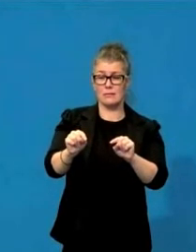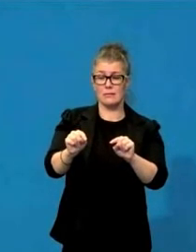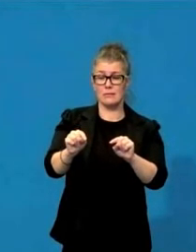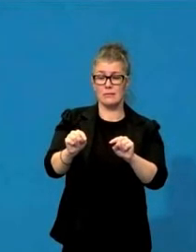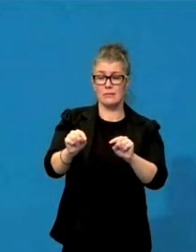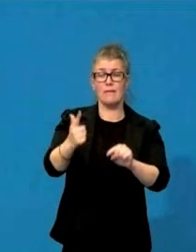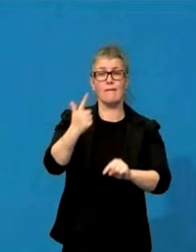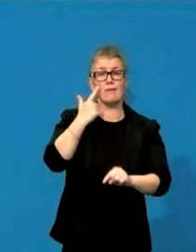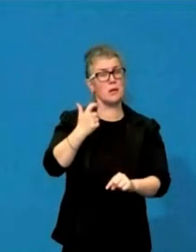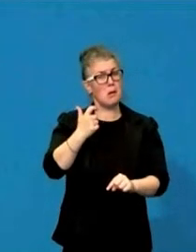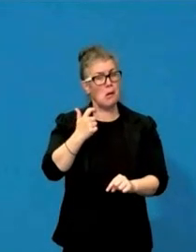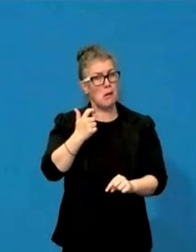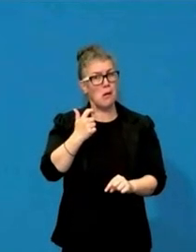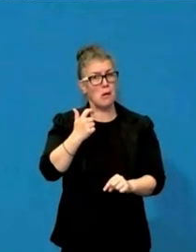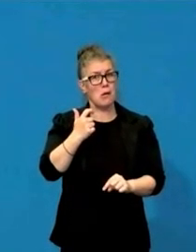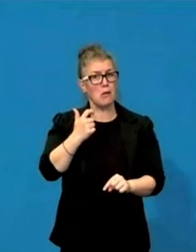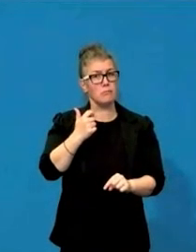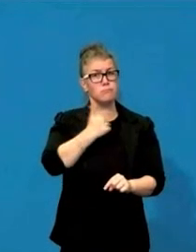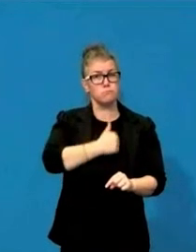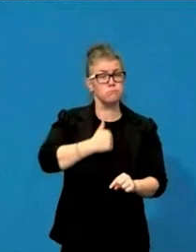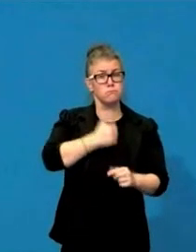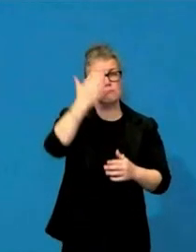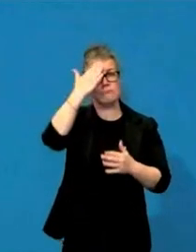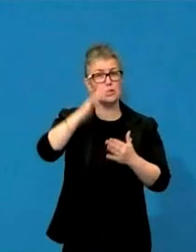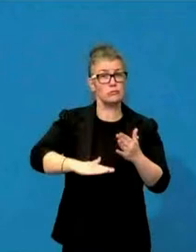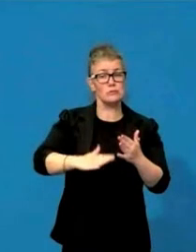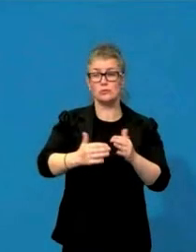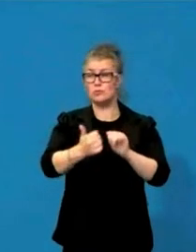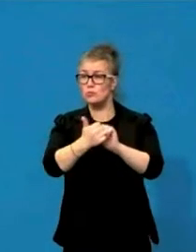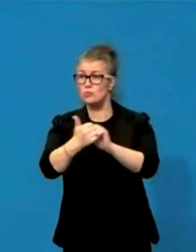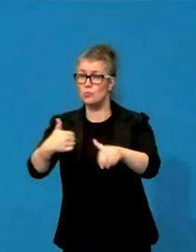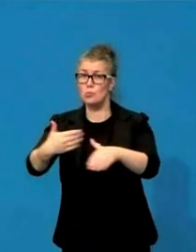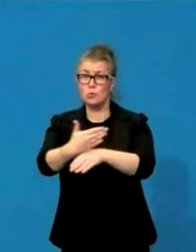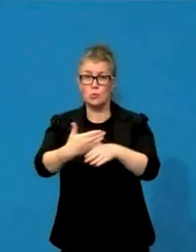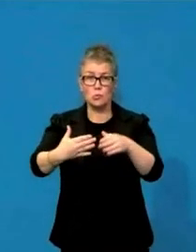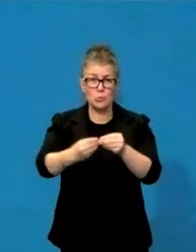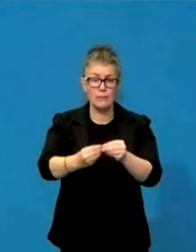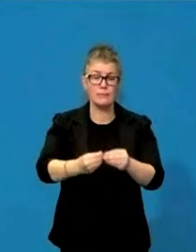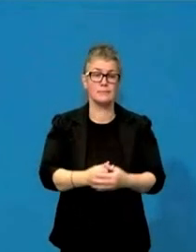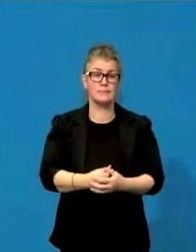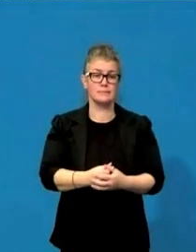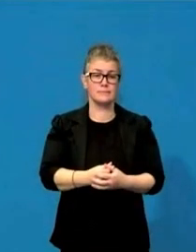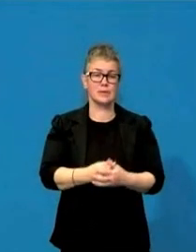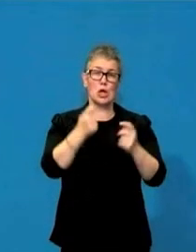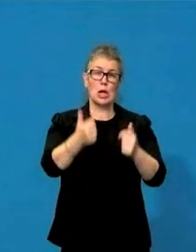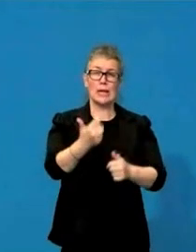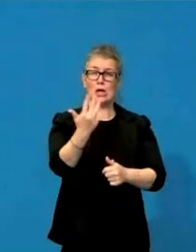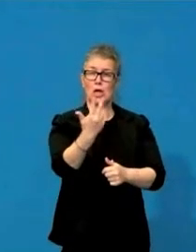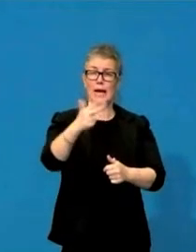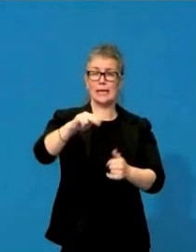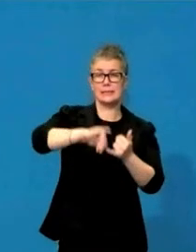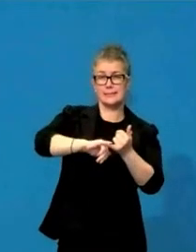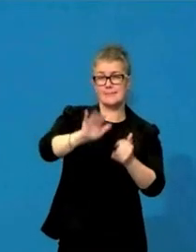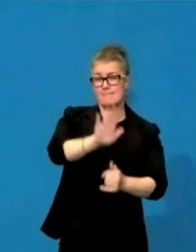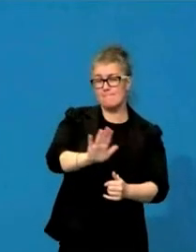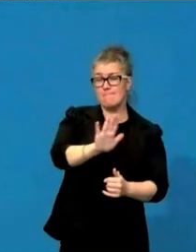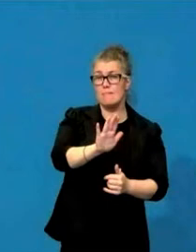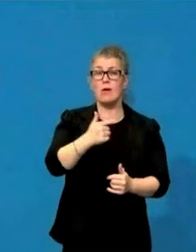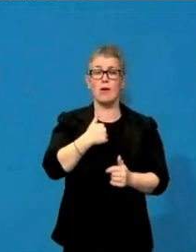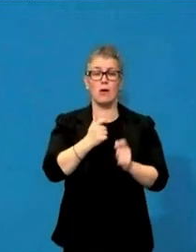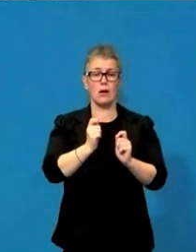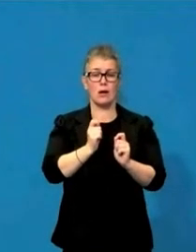experience. In the early 80s, I went to - I was a school teacher for six